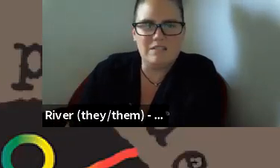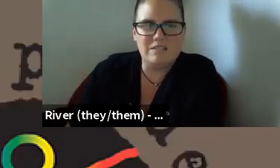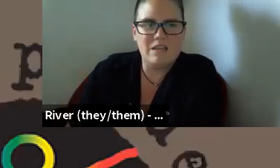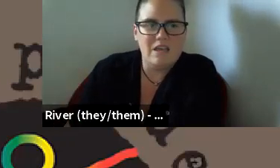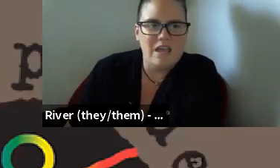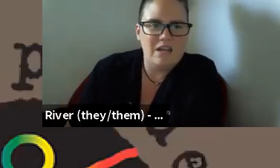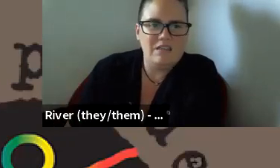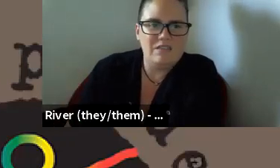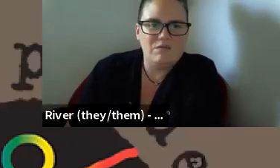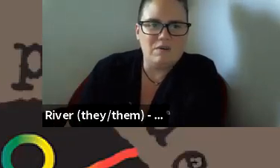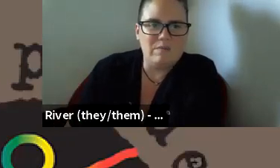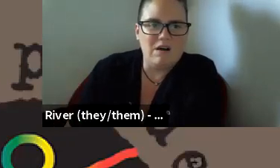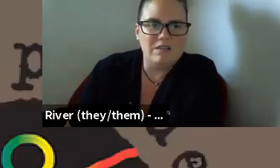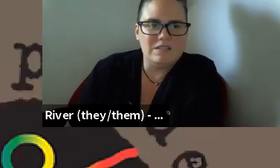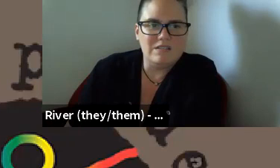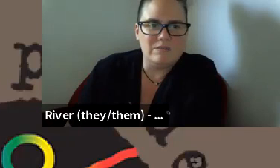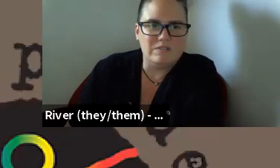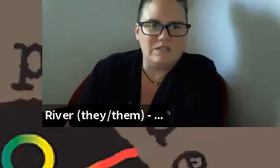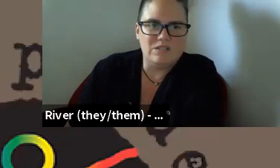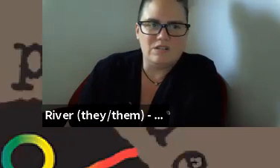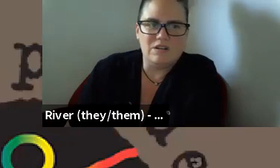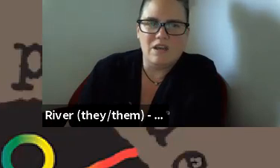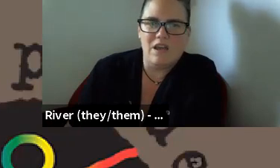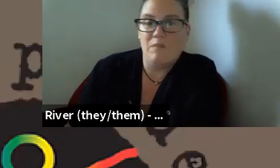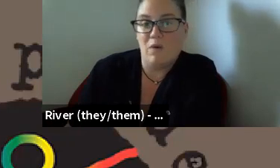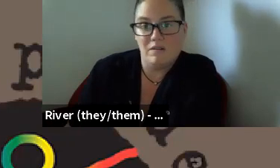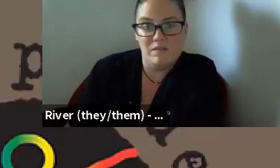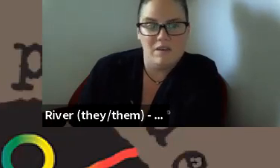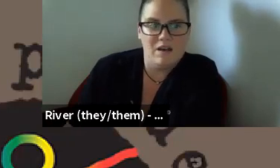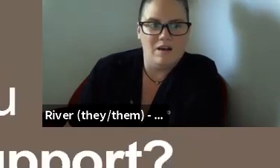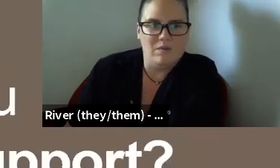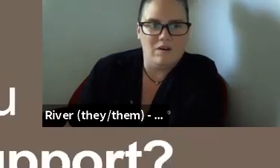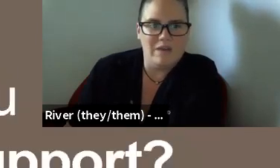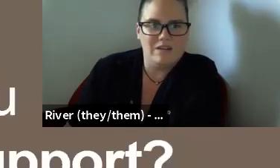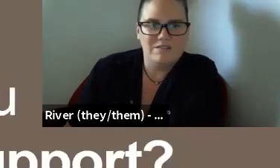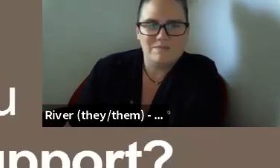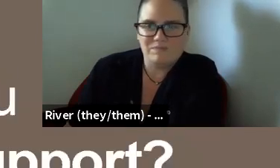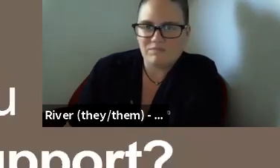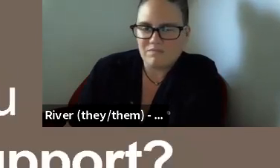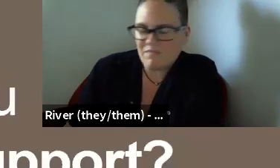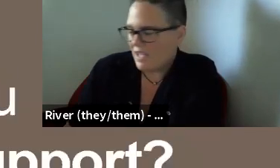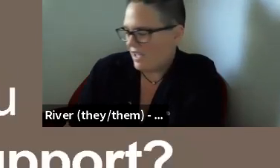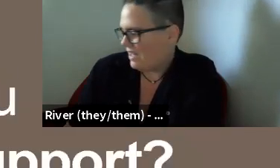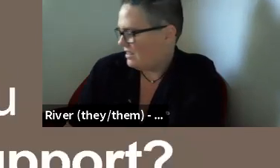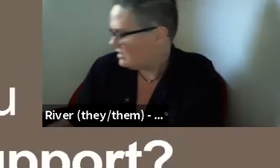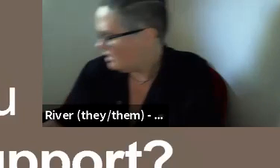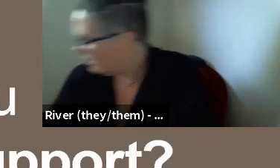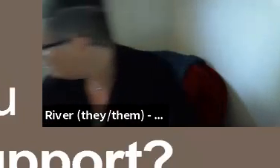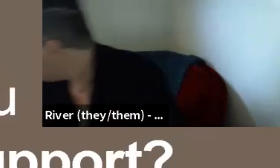enrollment, mental health, and we've also been working within our organization on some of these topics that we're talking